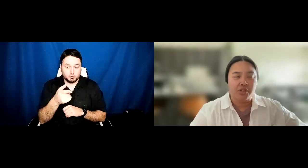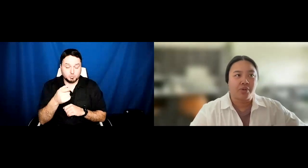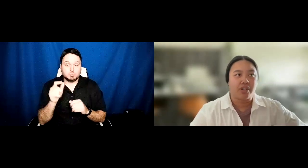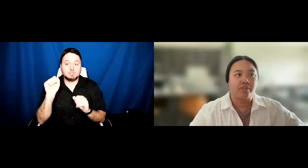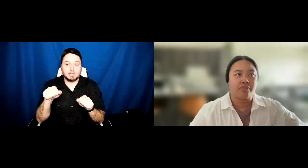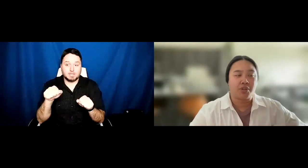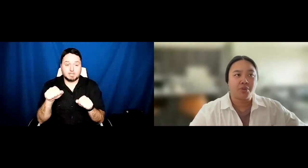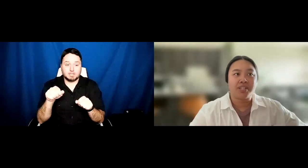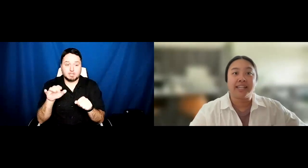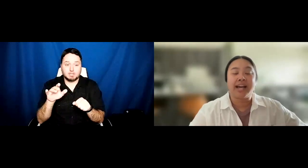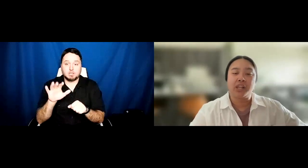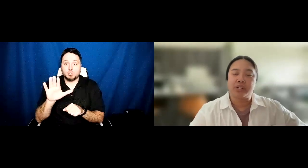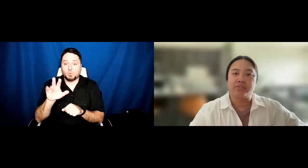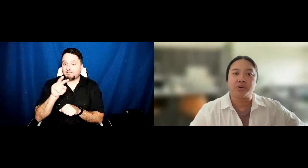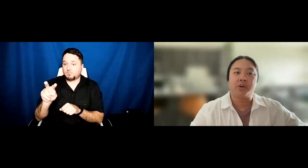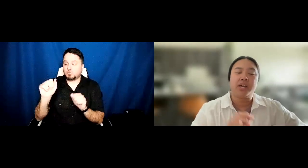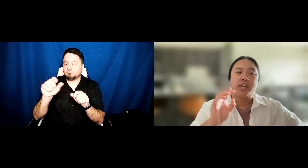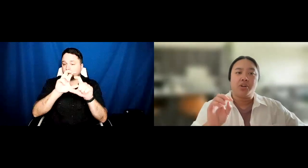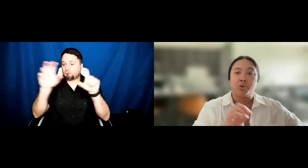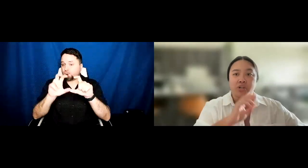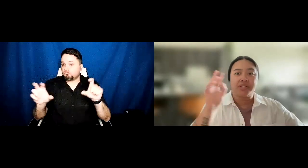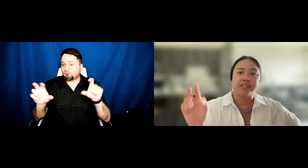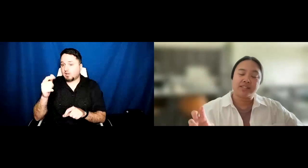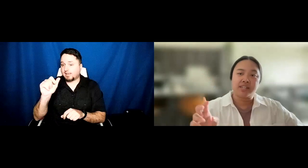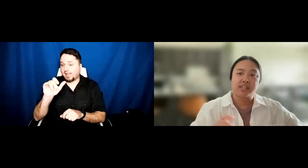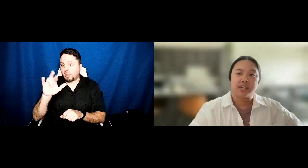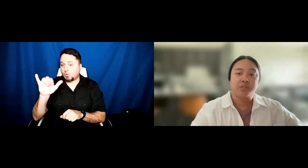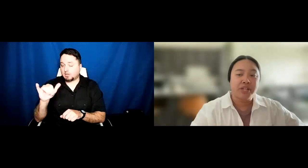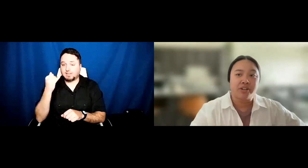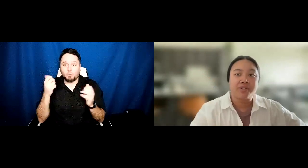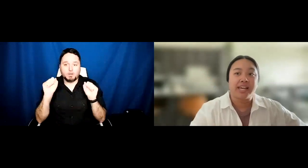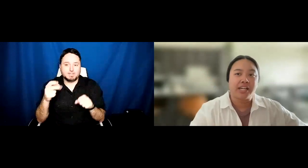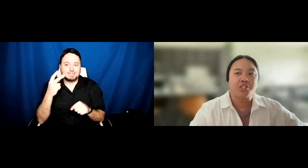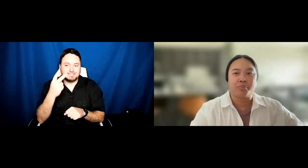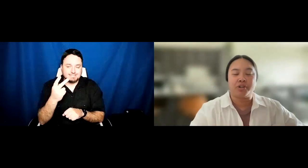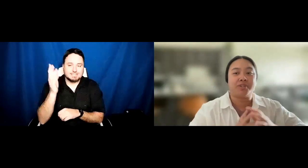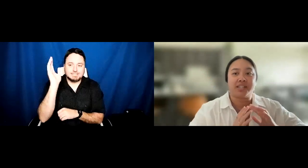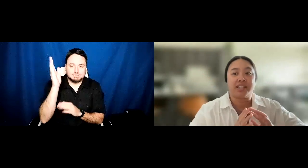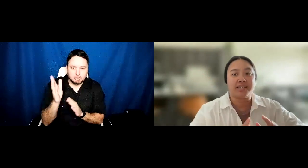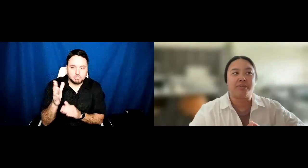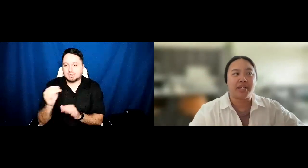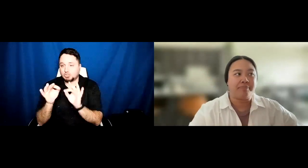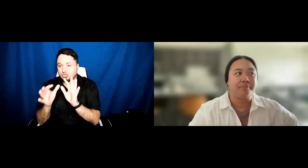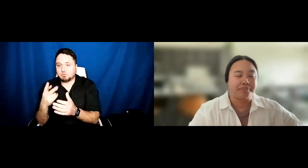your view to gallery view in order to see speakers and interpreters in the same time.